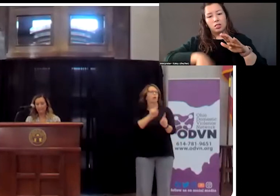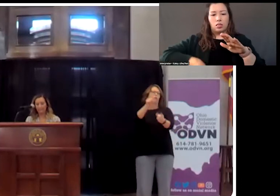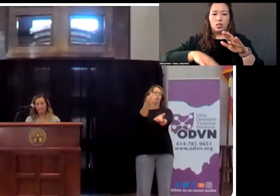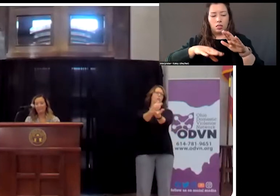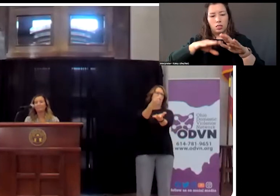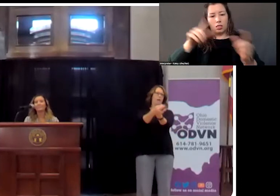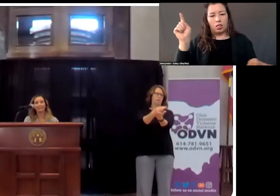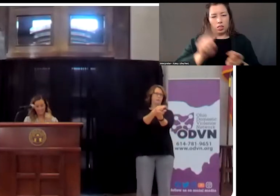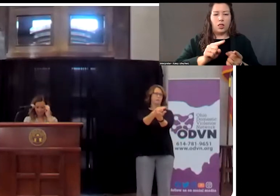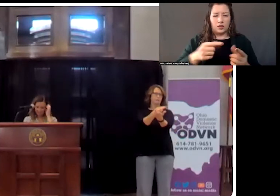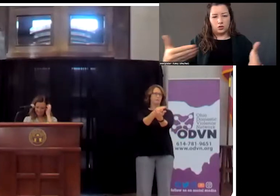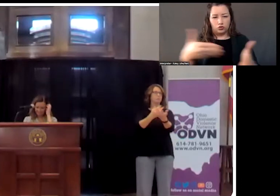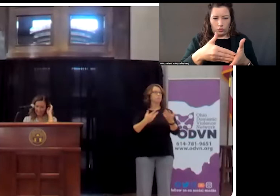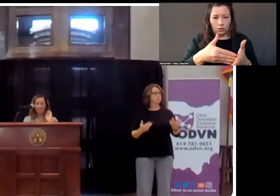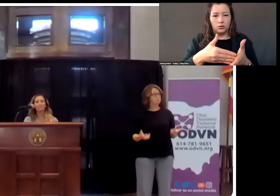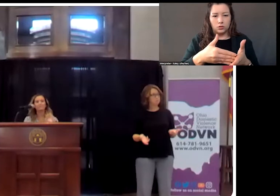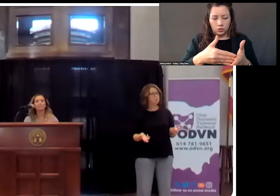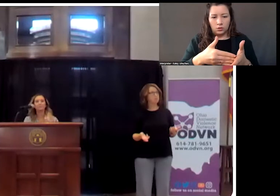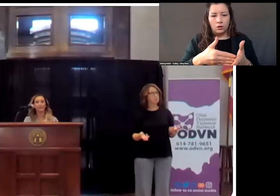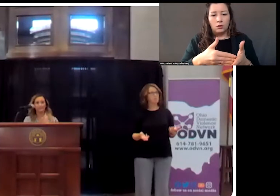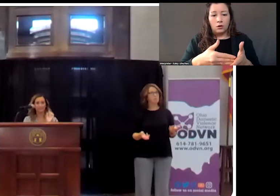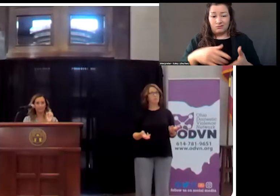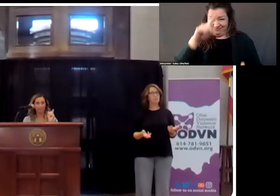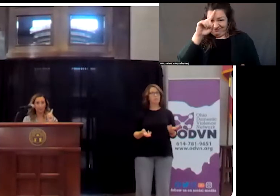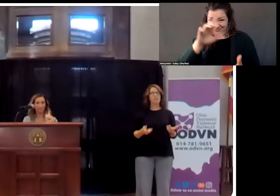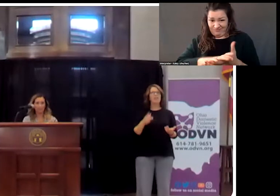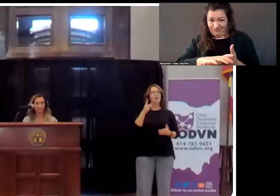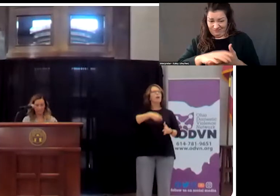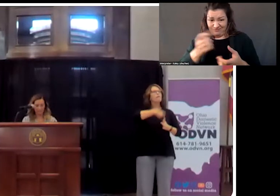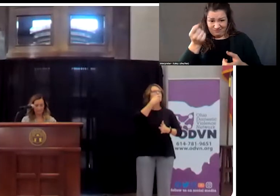And believe it or not, he was only fined $100.